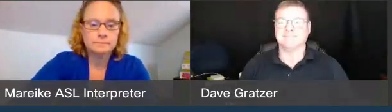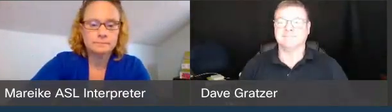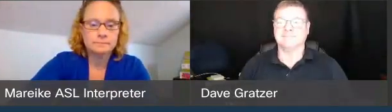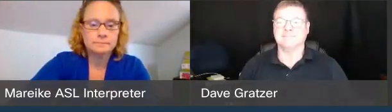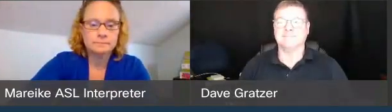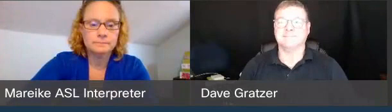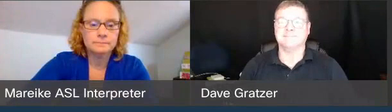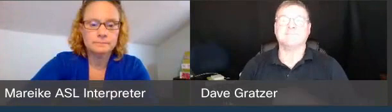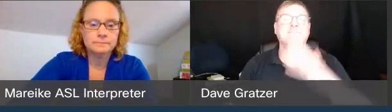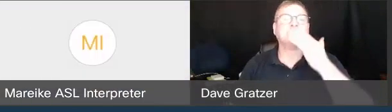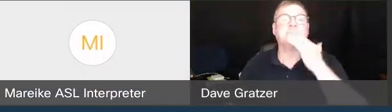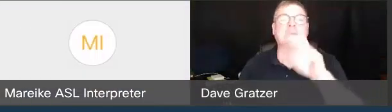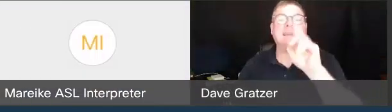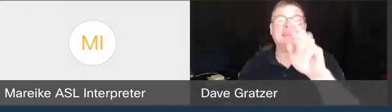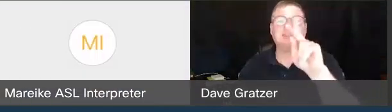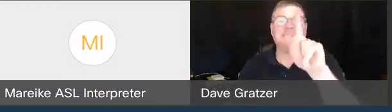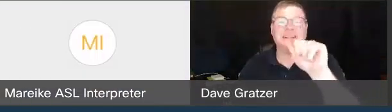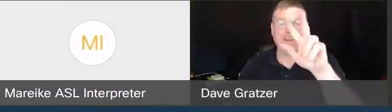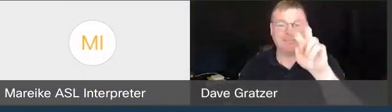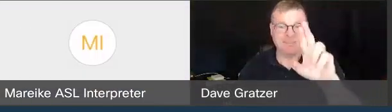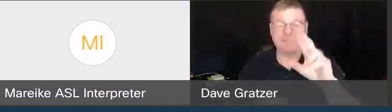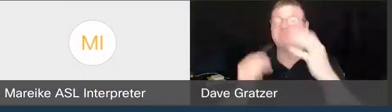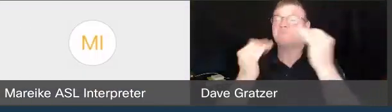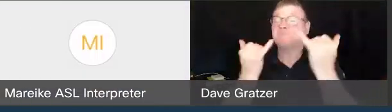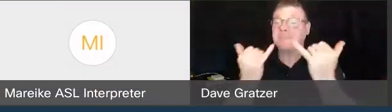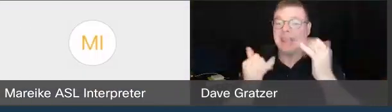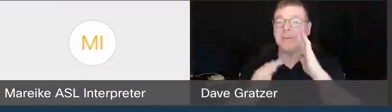Thank you, Dr. Klaver and now I'd like to turn things over to Dr. Cuddeback